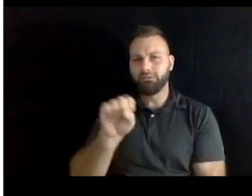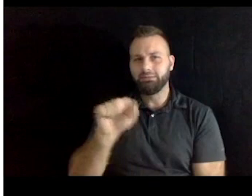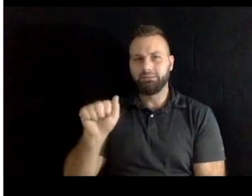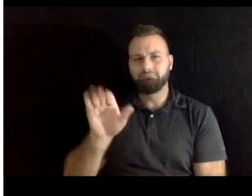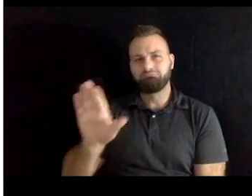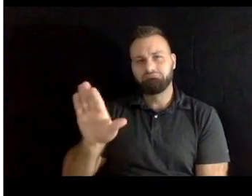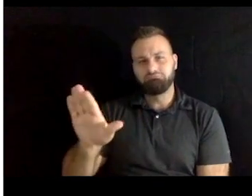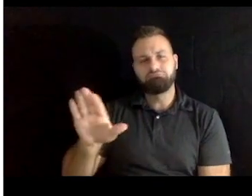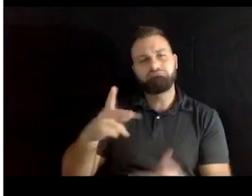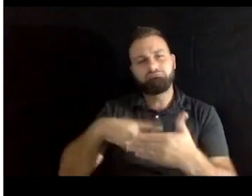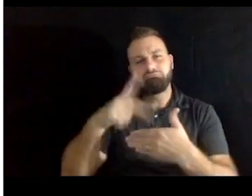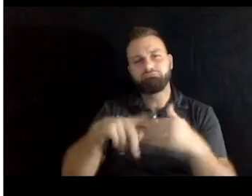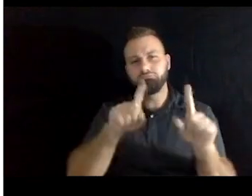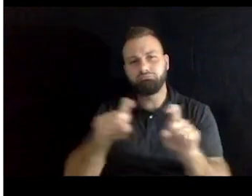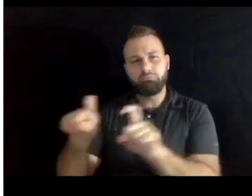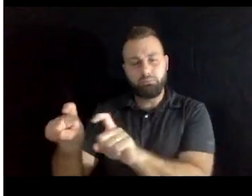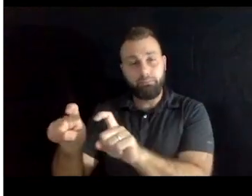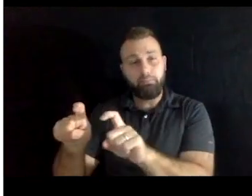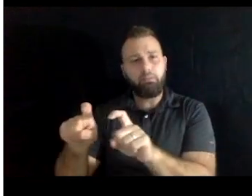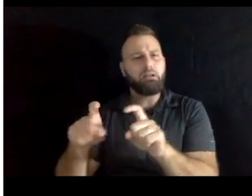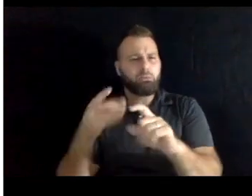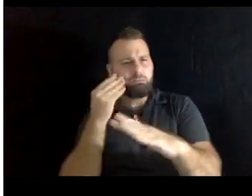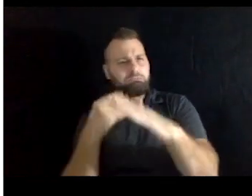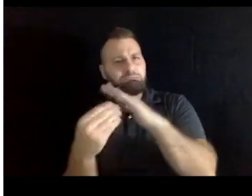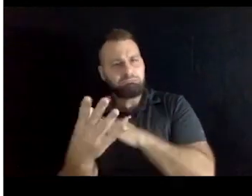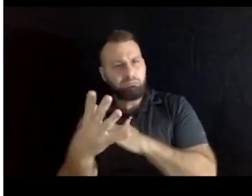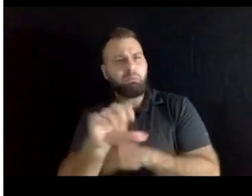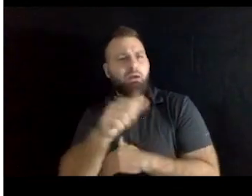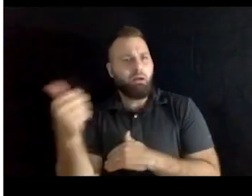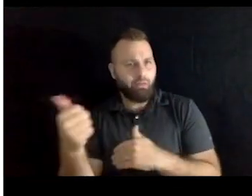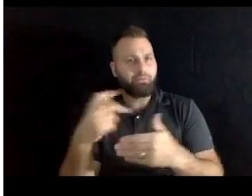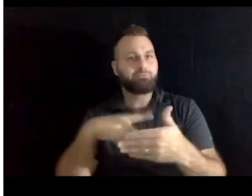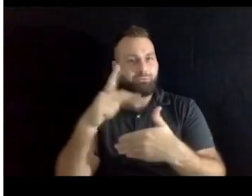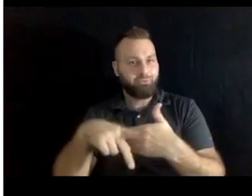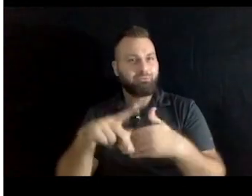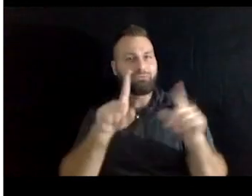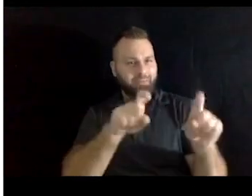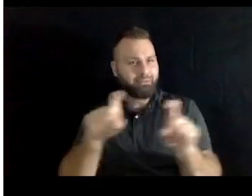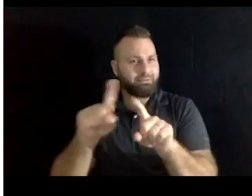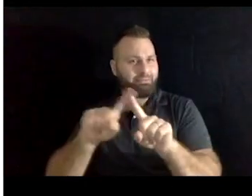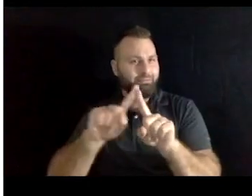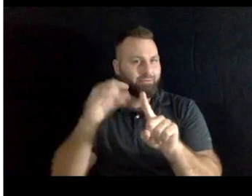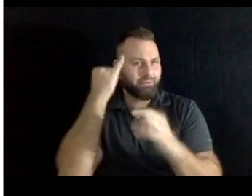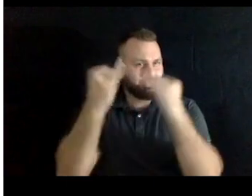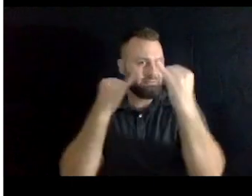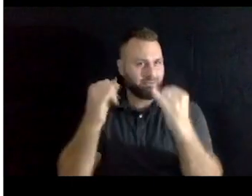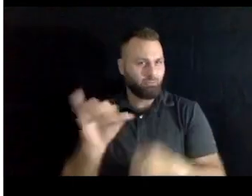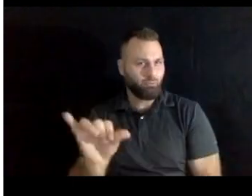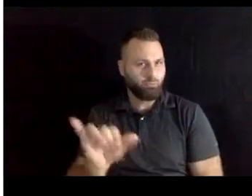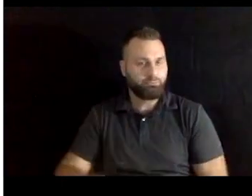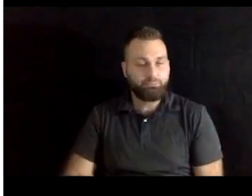that there's other demonstrations Testing other ideas as well. So the Social Security Administration